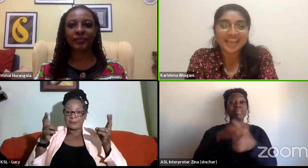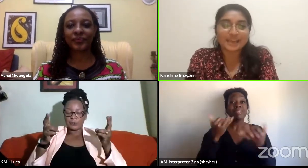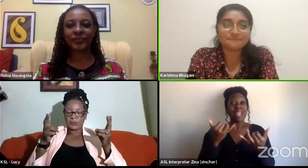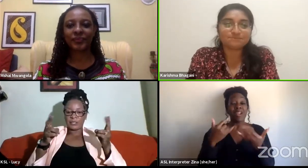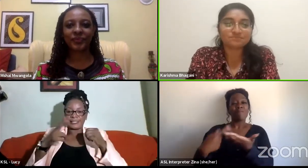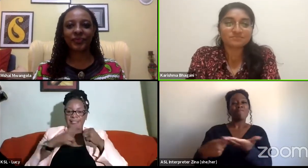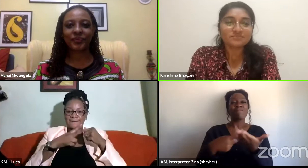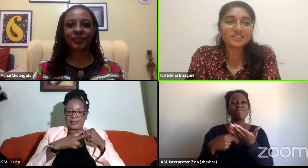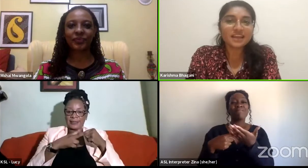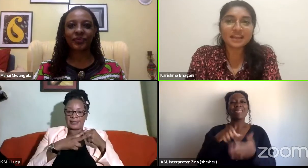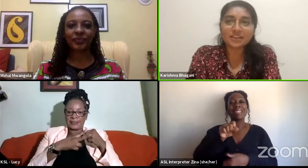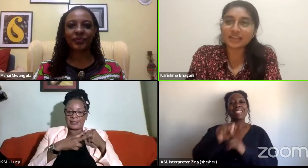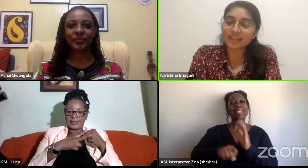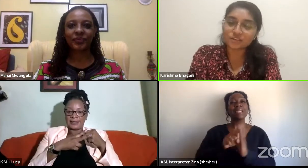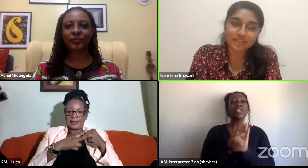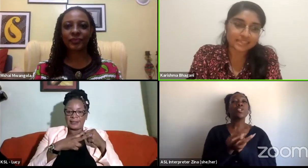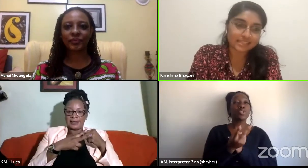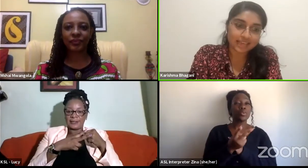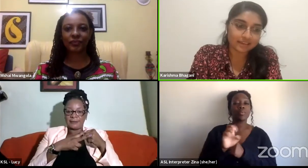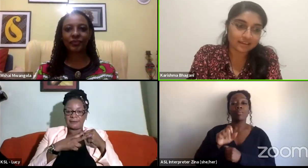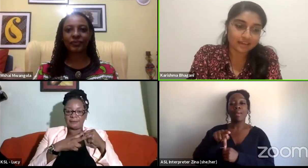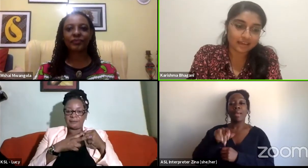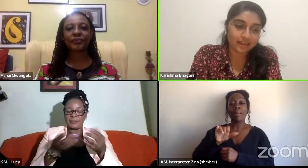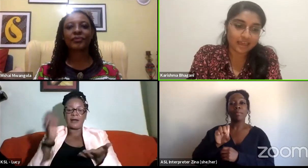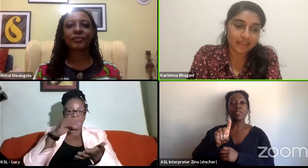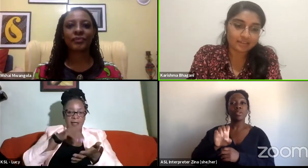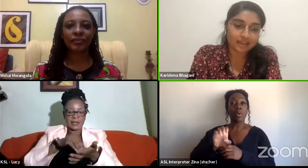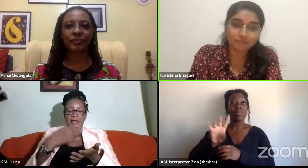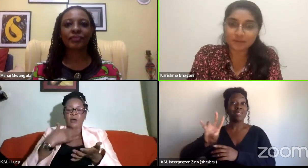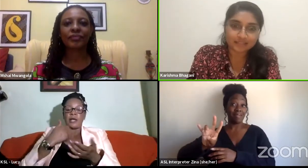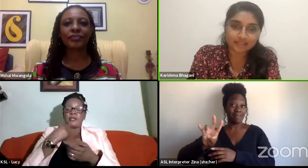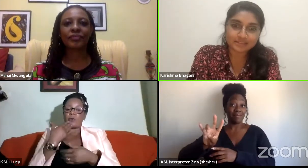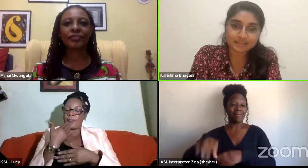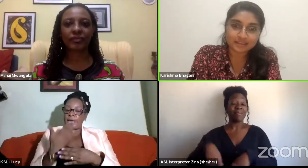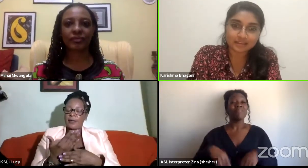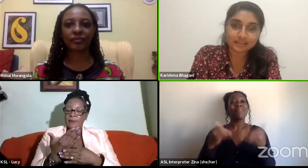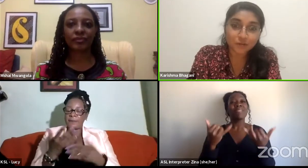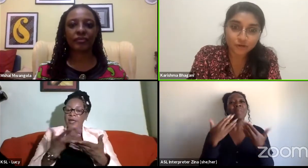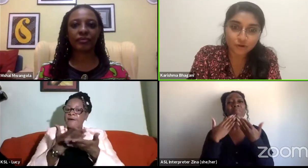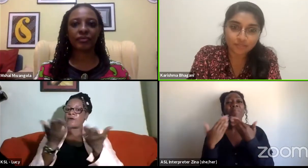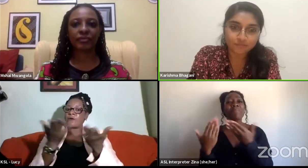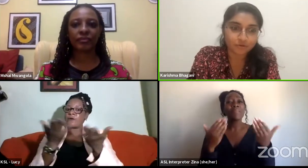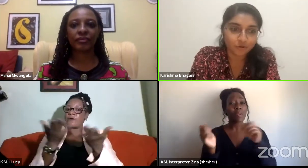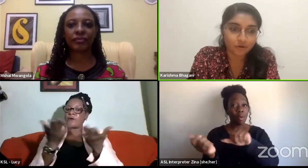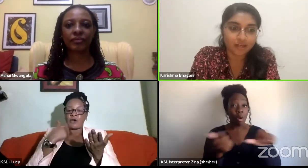And I, again, just like to thank everybody that's here on the phone call,